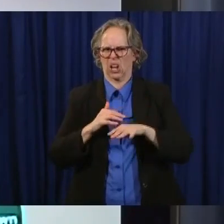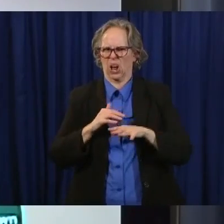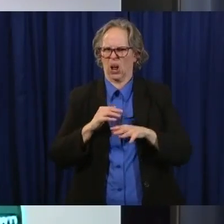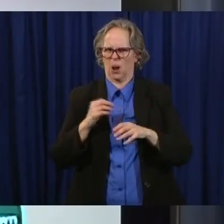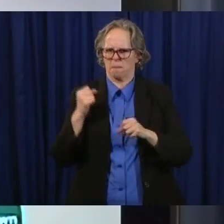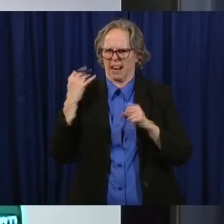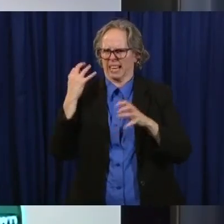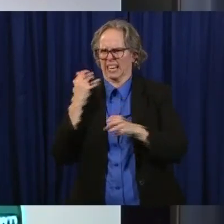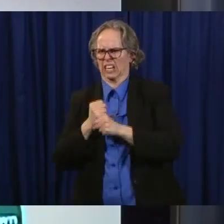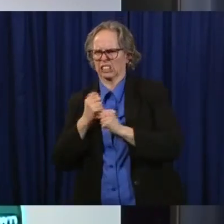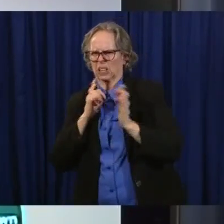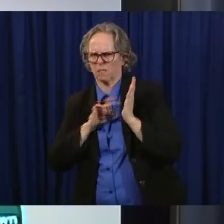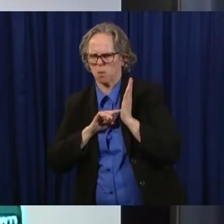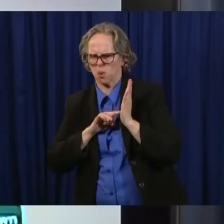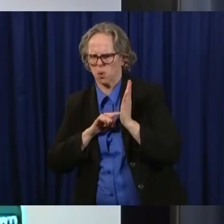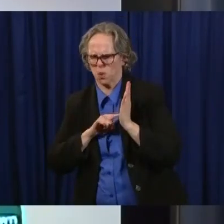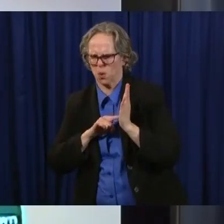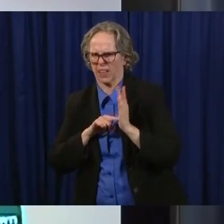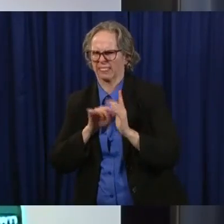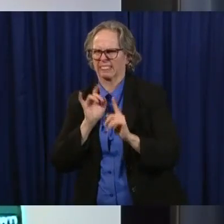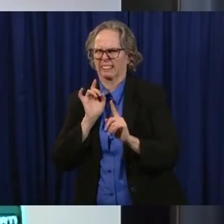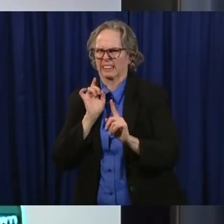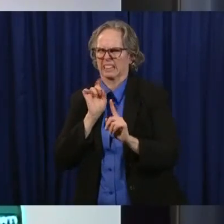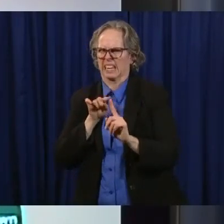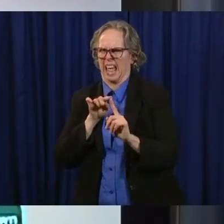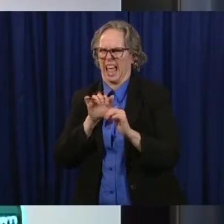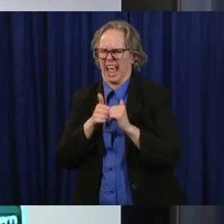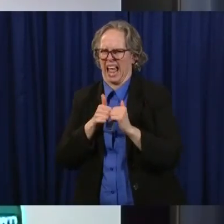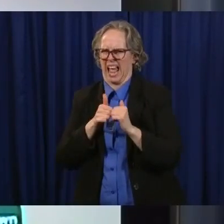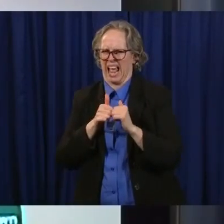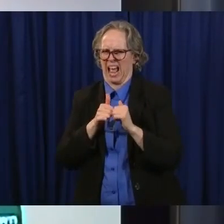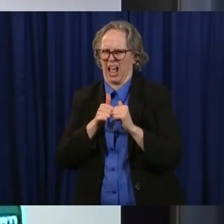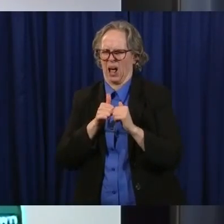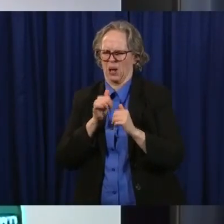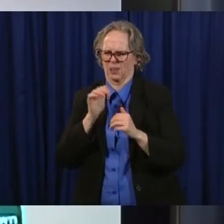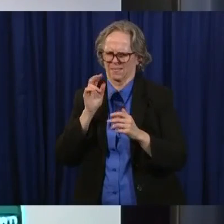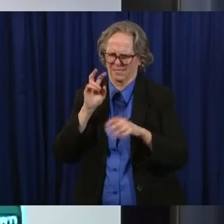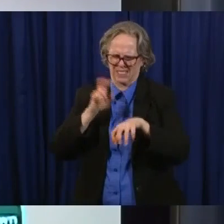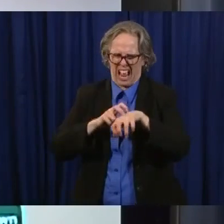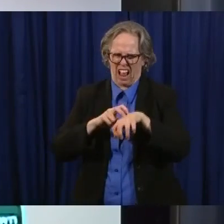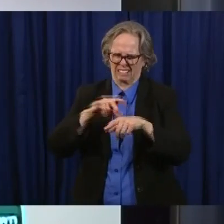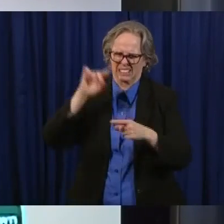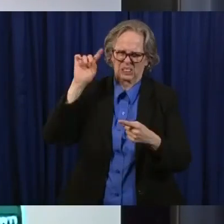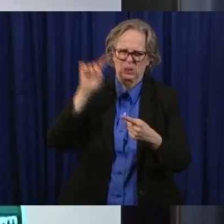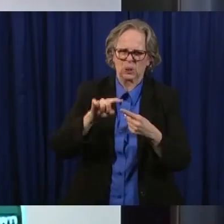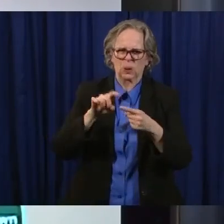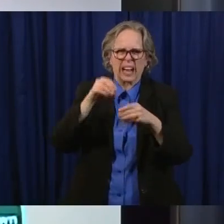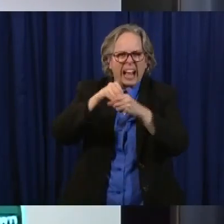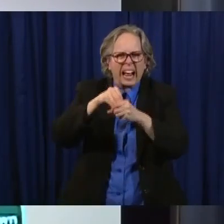AGAIN, WE HAVE MANY YEARS OF RESEARCH THAT HAS GONE INTO ANSWERING, WHAT ARE THE WAYS WE